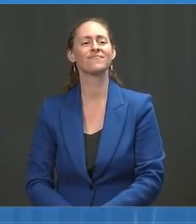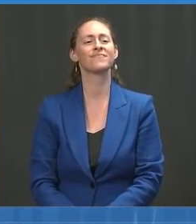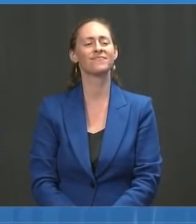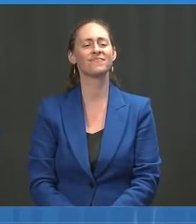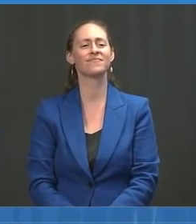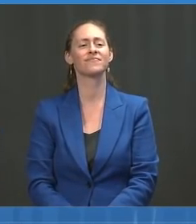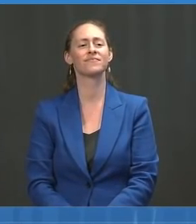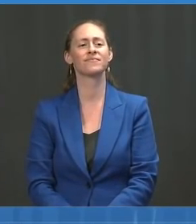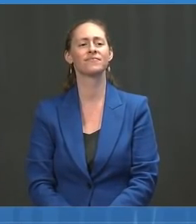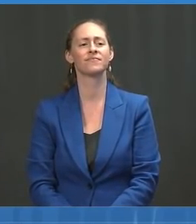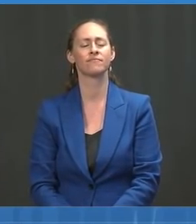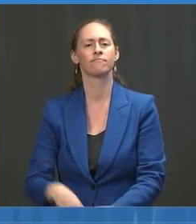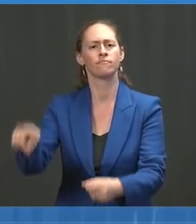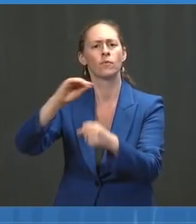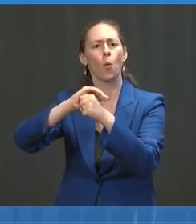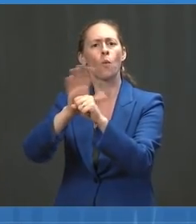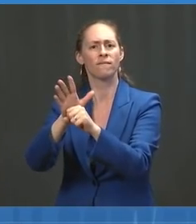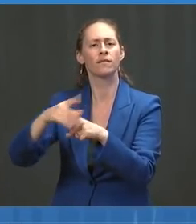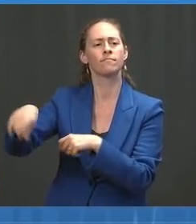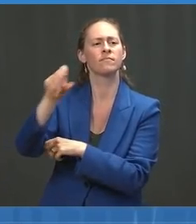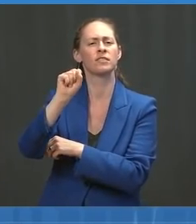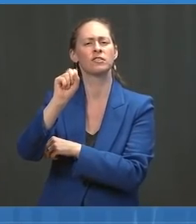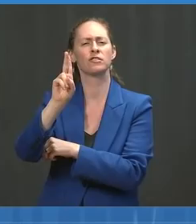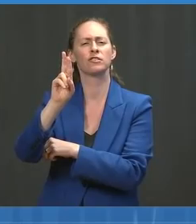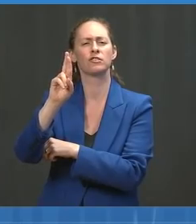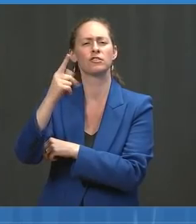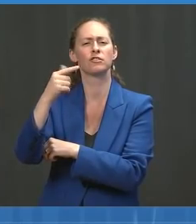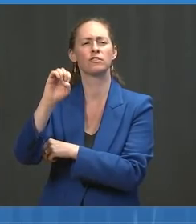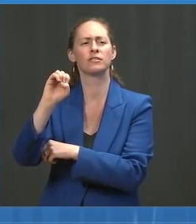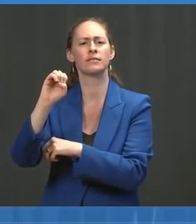continue to work with states to respond to Delta outbreaks.